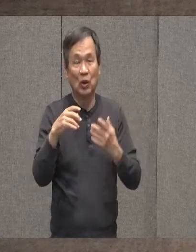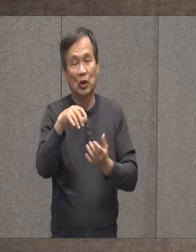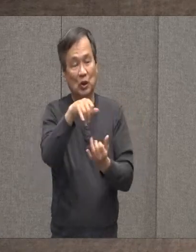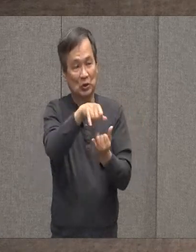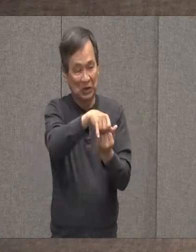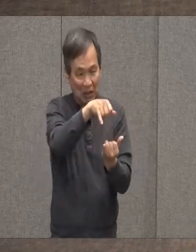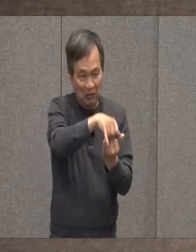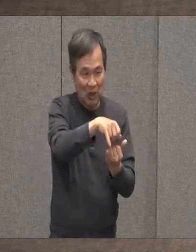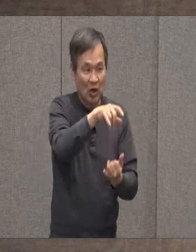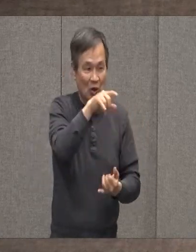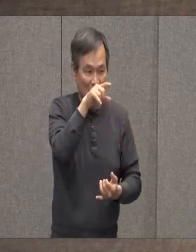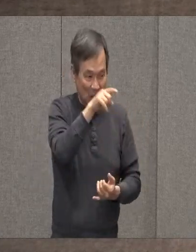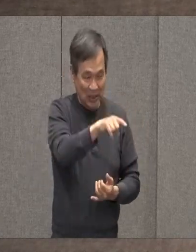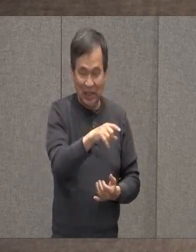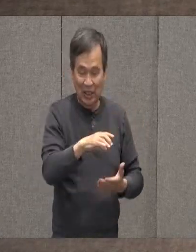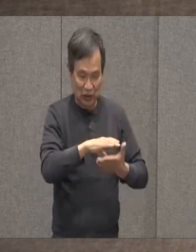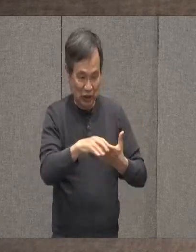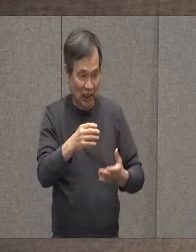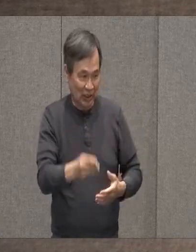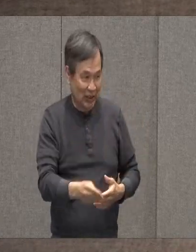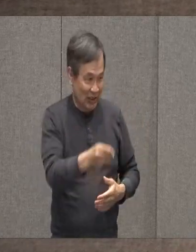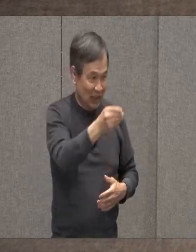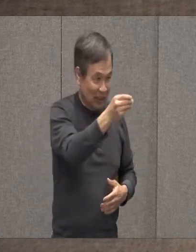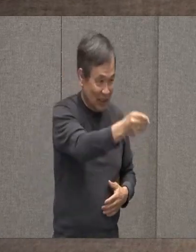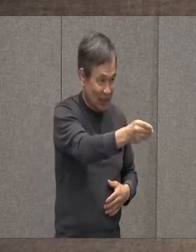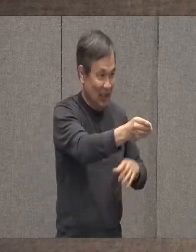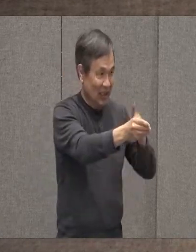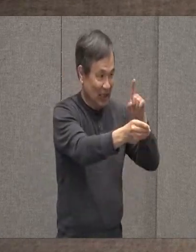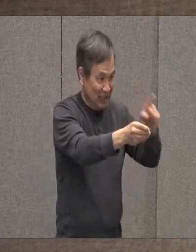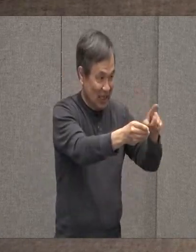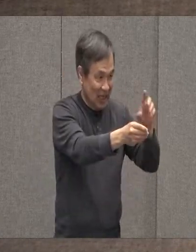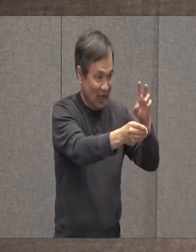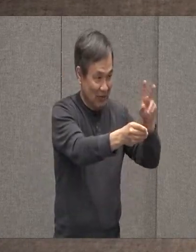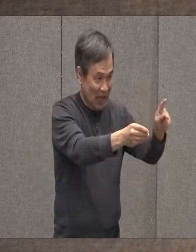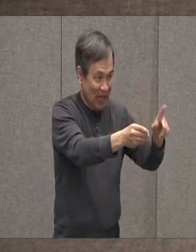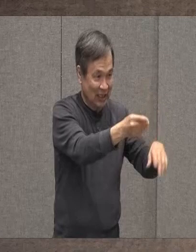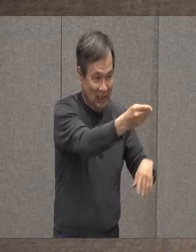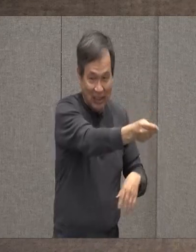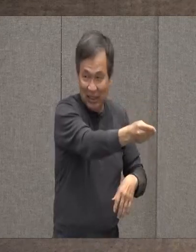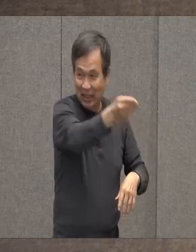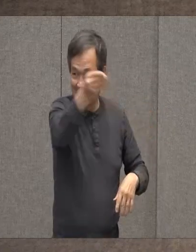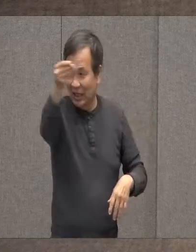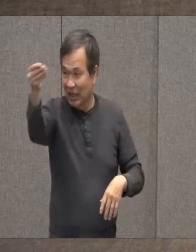sends it to a very busy clearing house in the city. And the Clearing House tells your bank